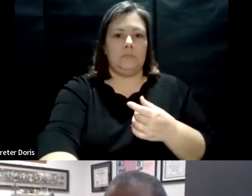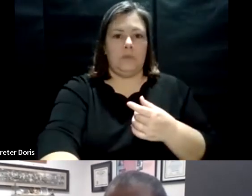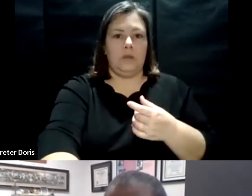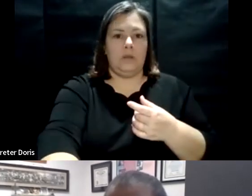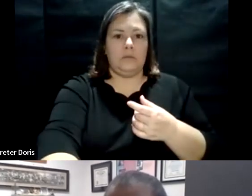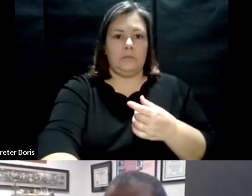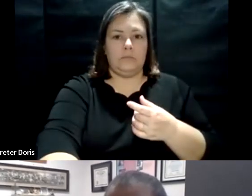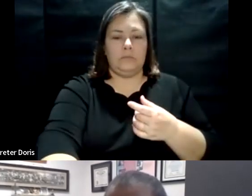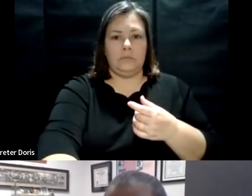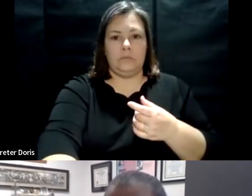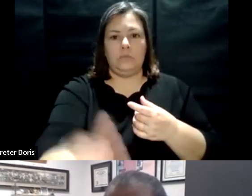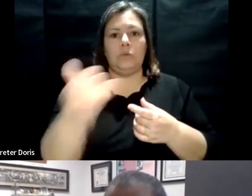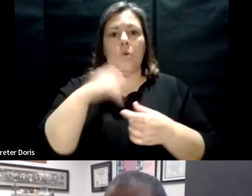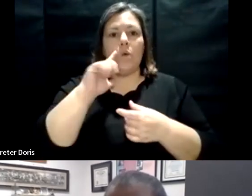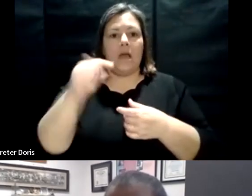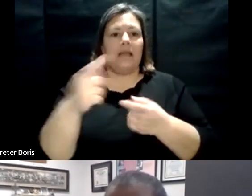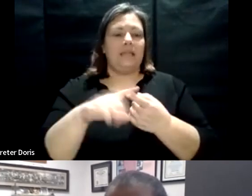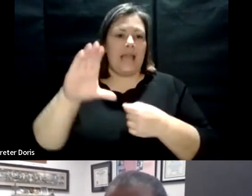Some of you may recognize me or know my face or my voice or my name just because I have worked in the independent live space for many, many years looking a center for independent living various leadership roles and also with the executive director for the and SILC for several years too and have transitioned out of that role and leading down a path of something new and different and exciting. At that I will turn it over to Kathy really quickly here.